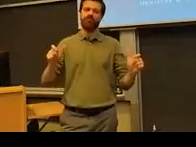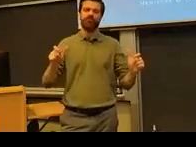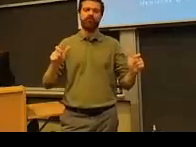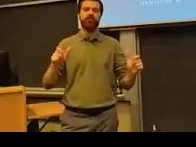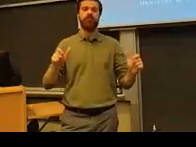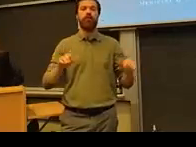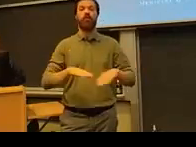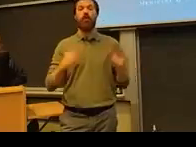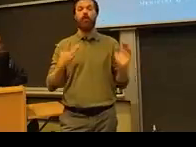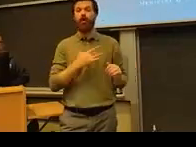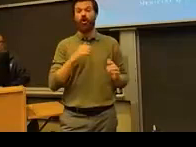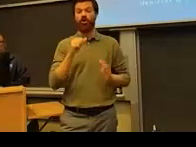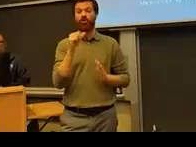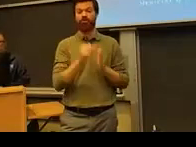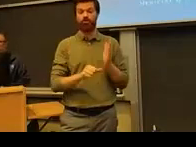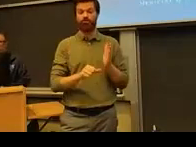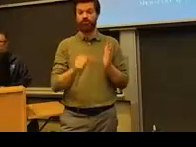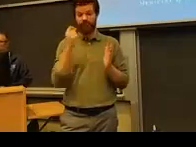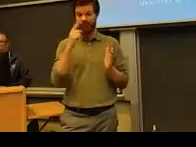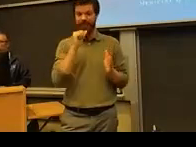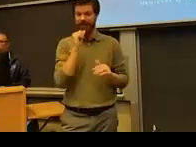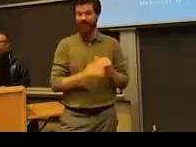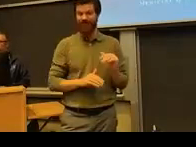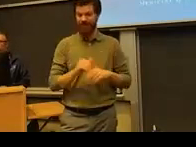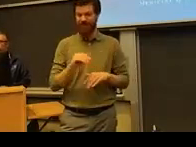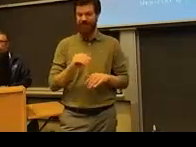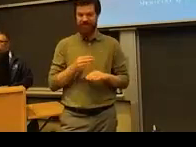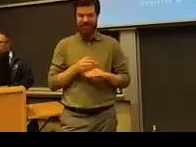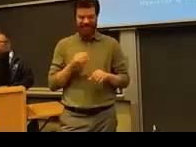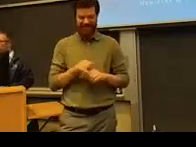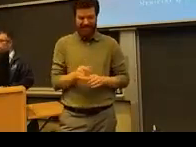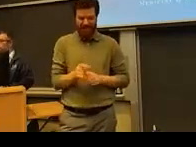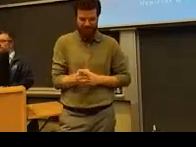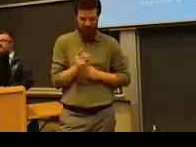surgery is not particularly comfortable uh in the immediate moment or for a little while afterwards